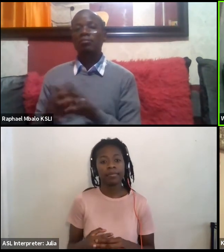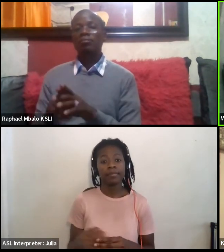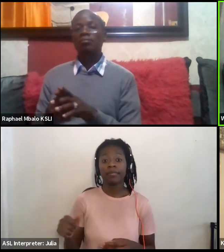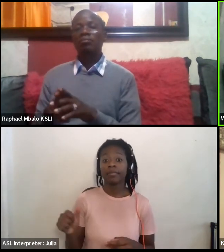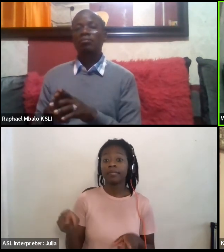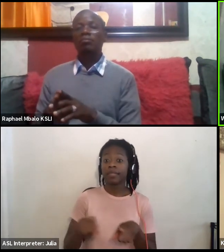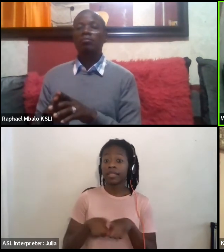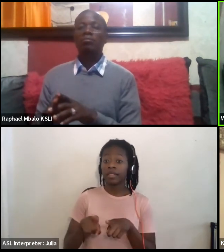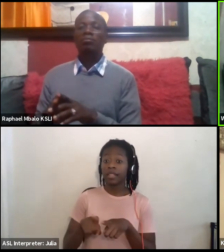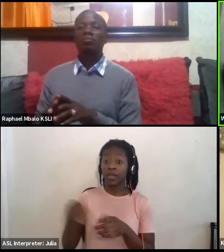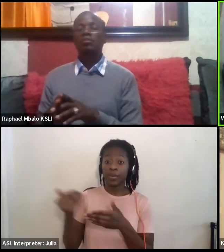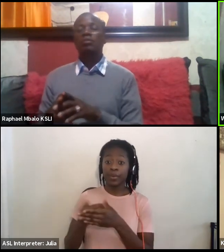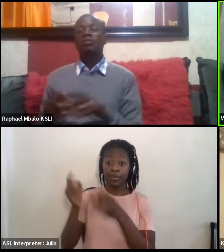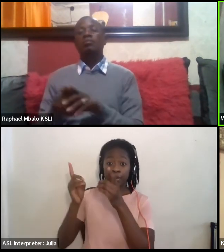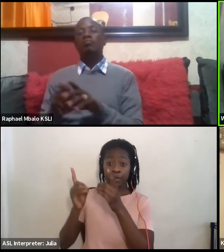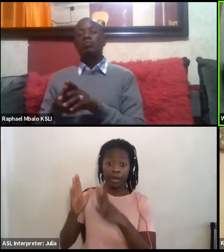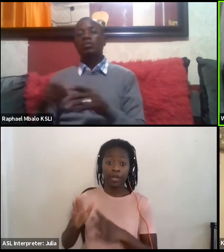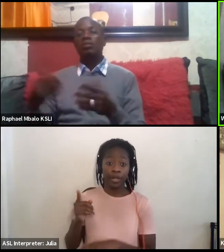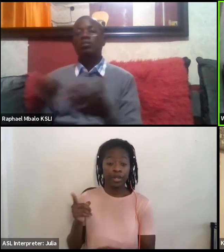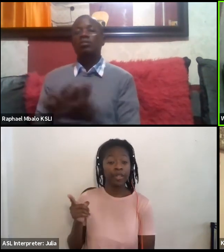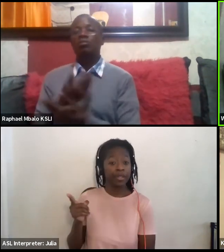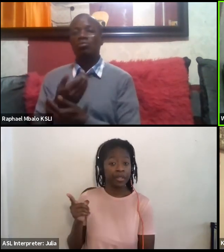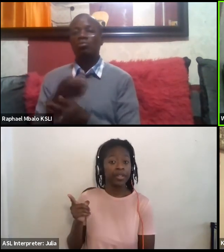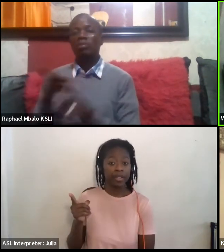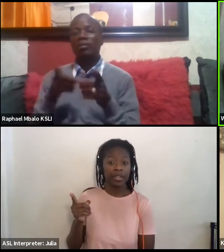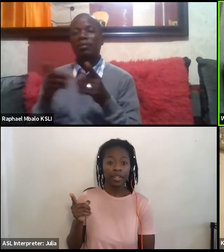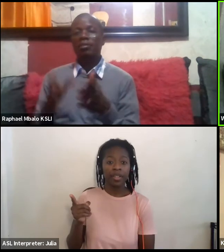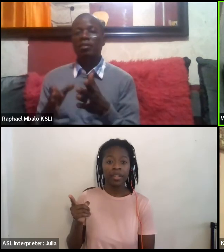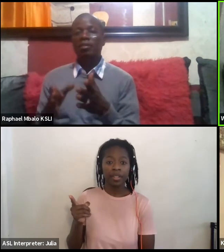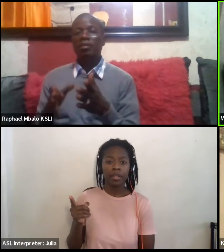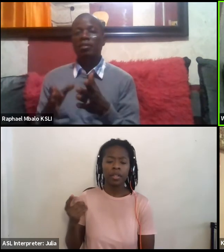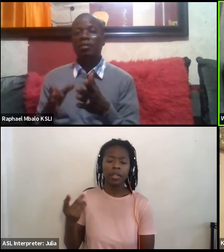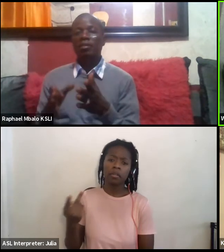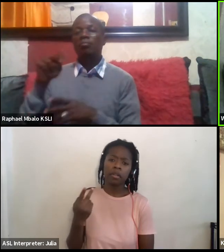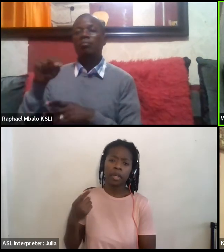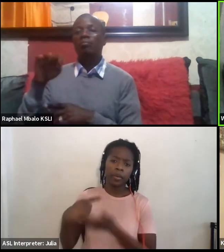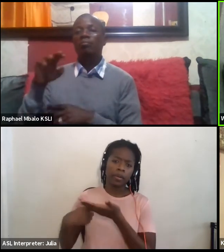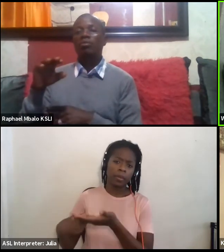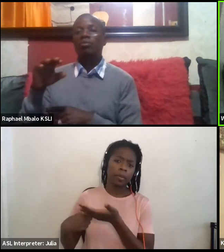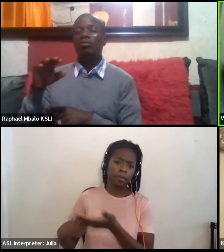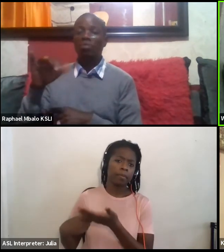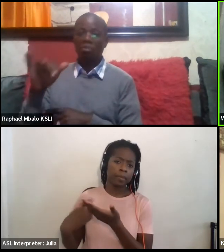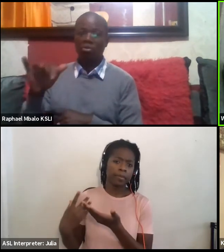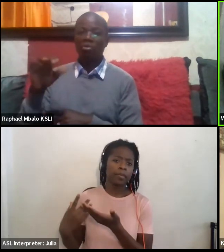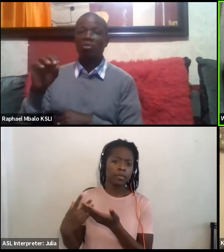a new director, she's called Nyokabi Macharia, and we were talking about how directing is basically...